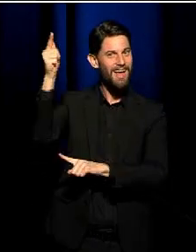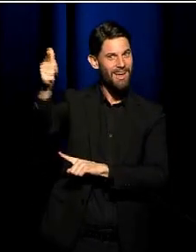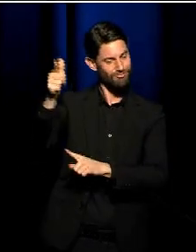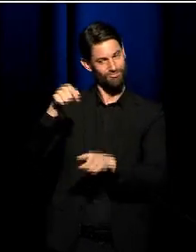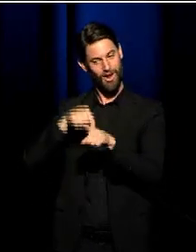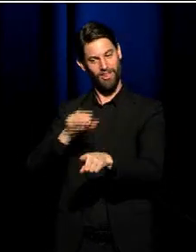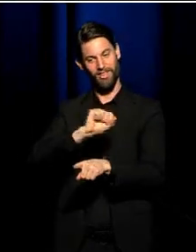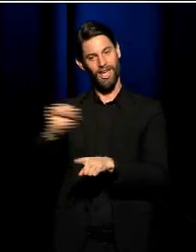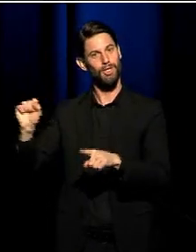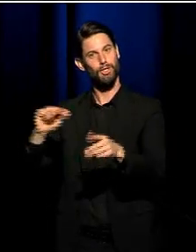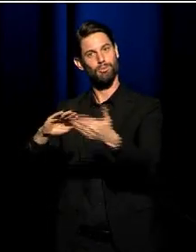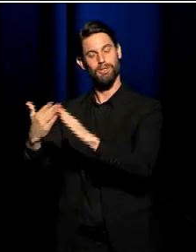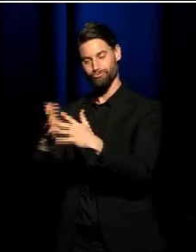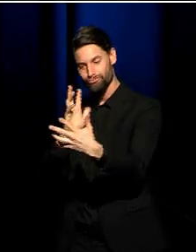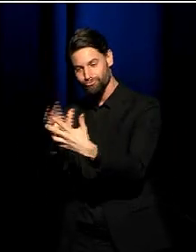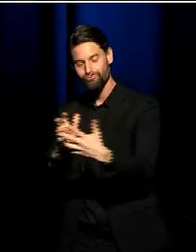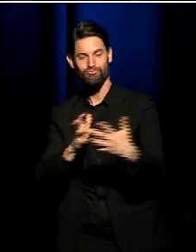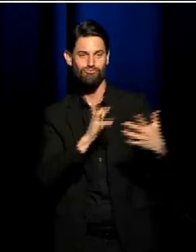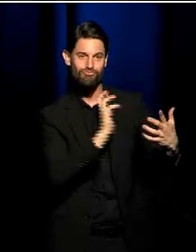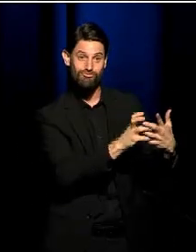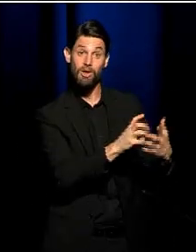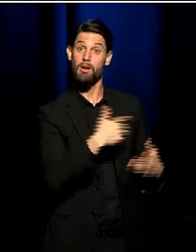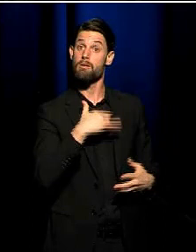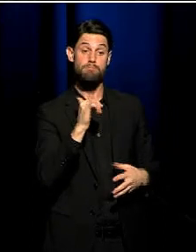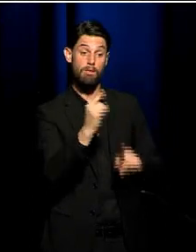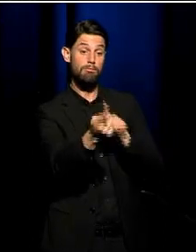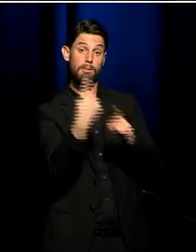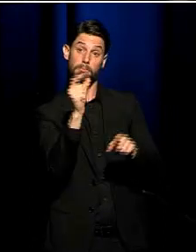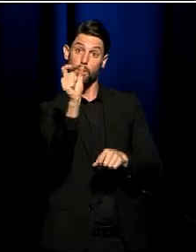witnesses may be people with disability who have been victims of violence abuse